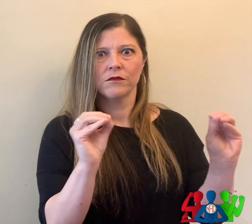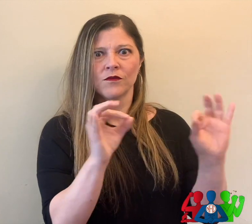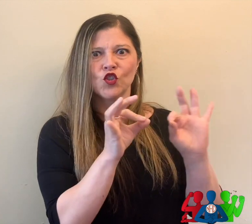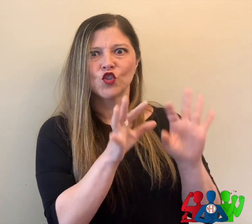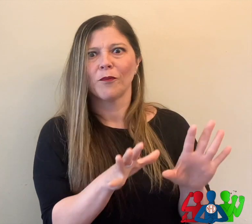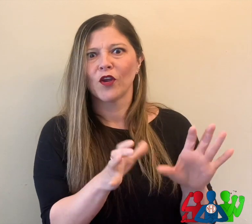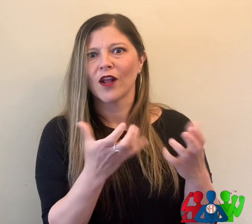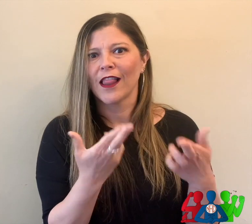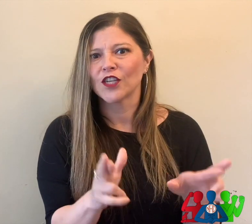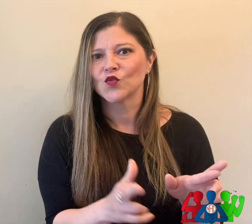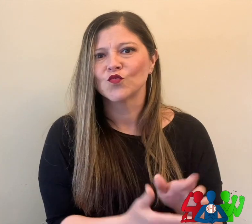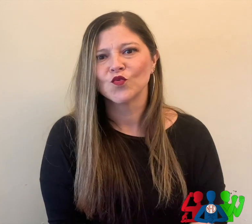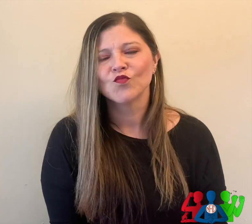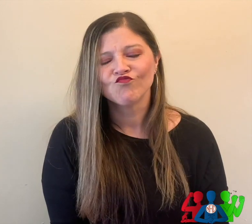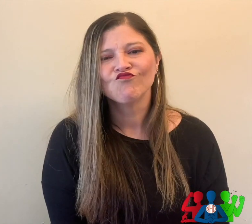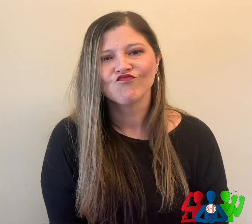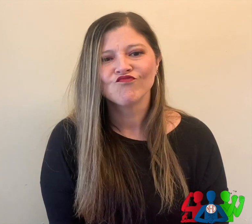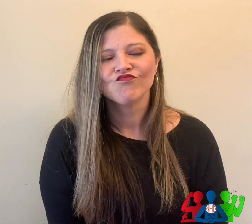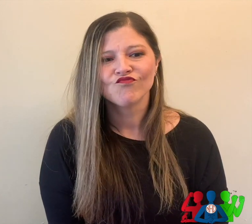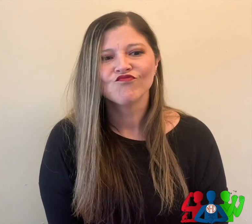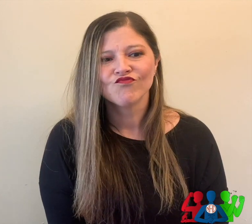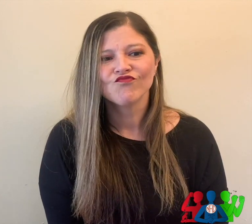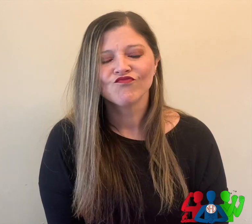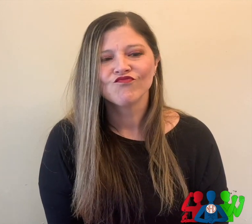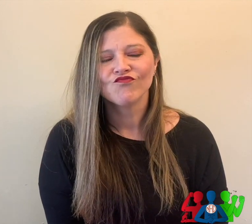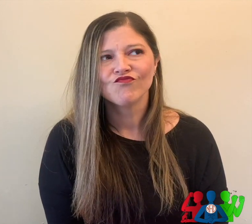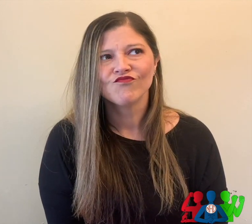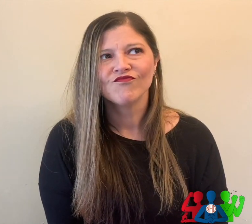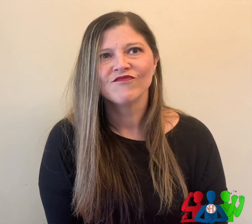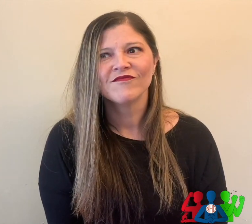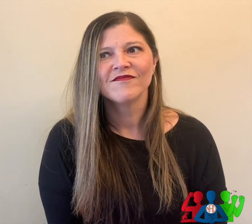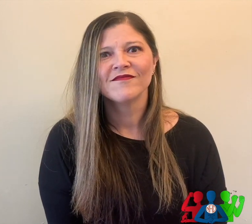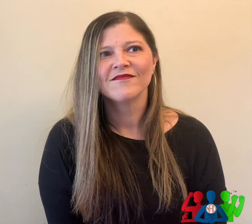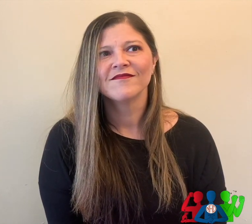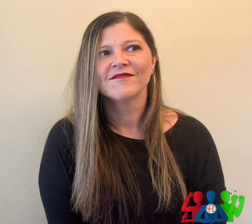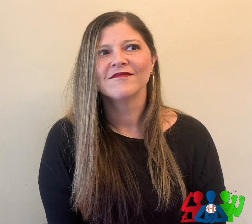that experience, I can imagine that if I had had an interpreter in the classroom I would have